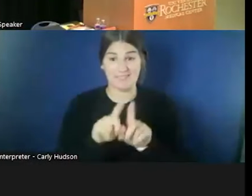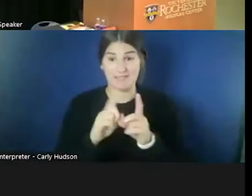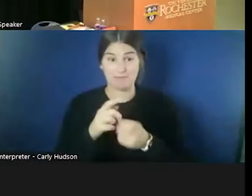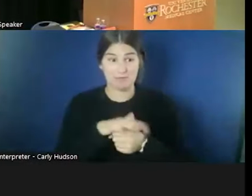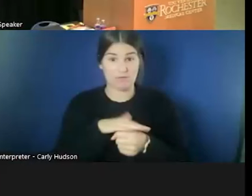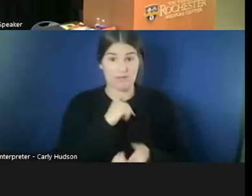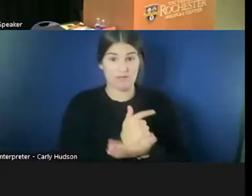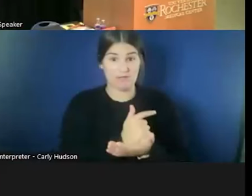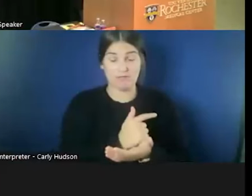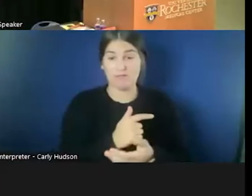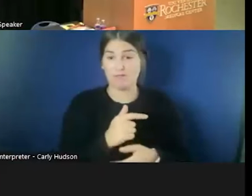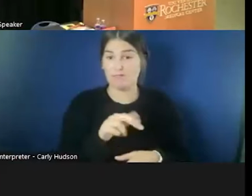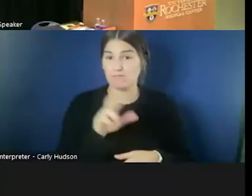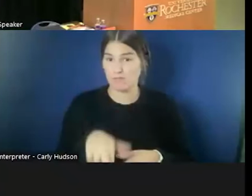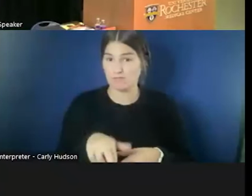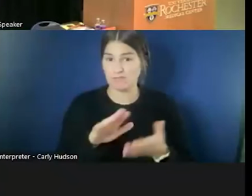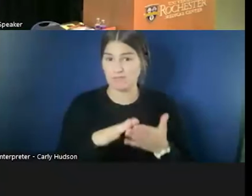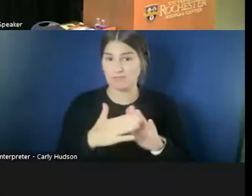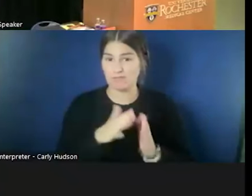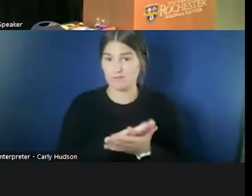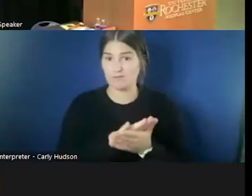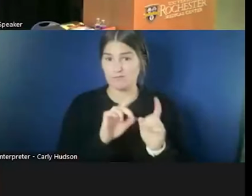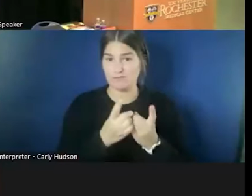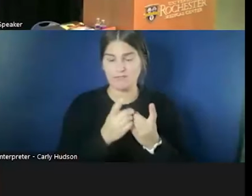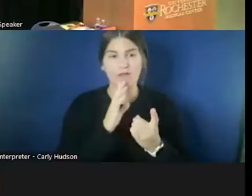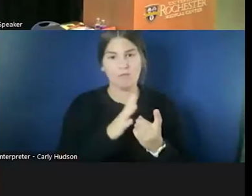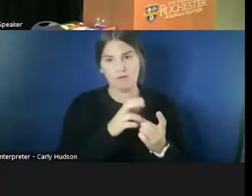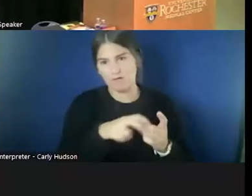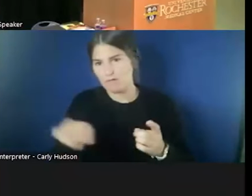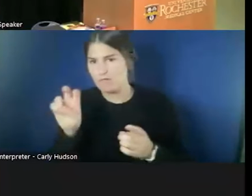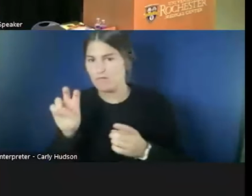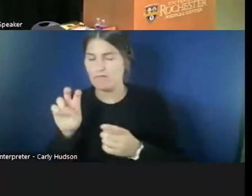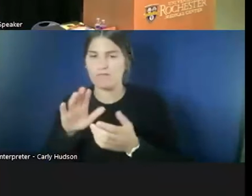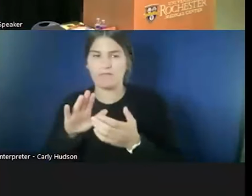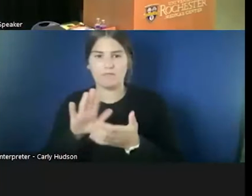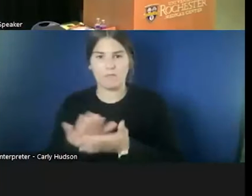the Rochester City School District are going into these institutions and are being welcomed and are